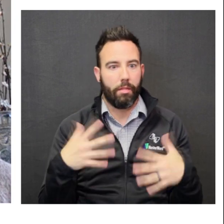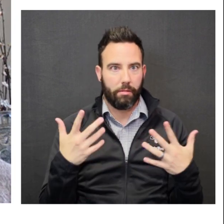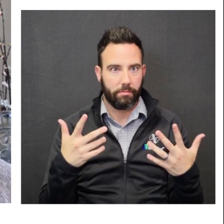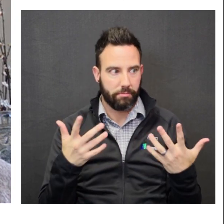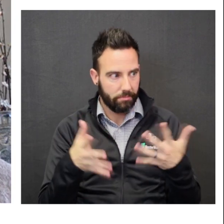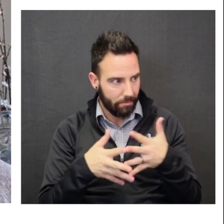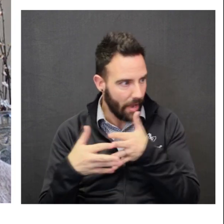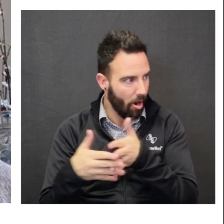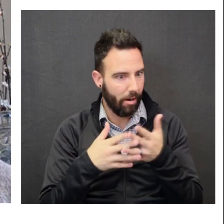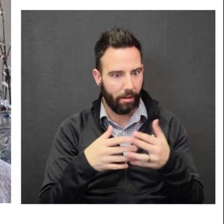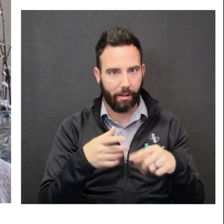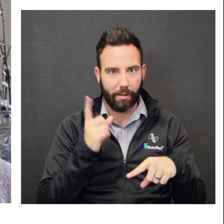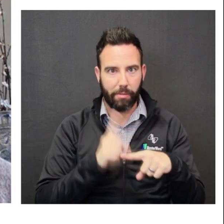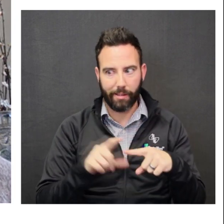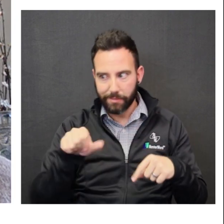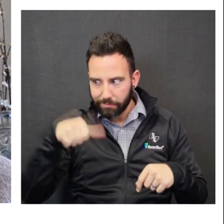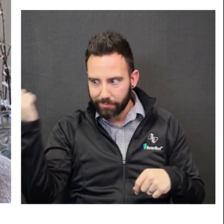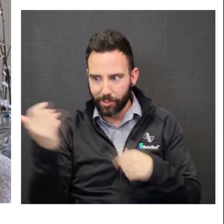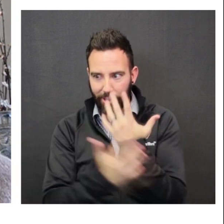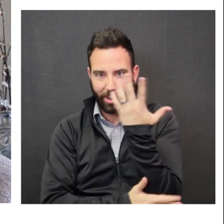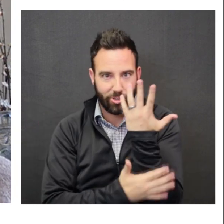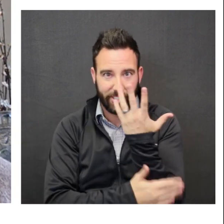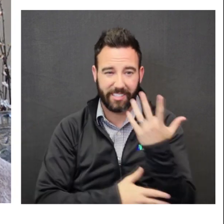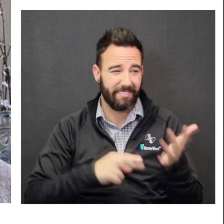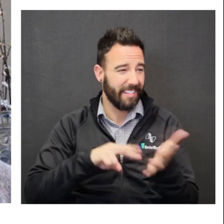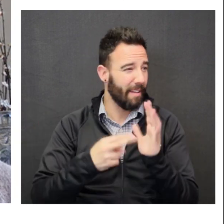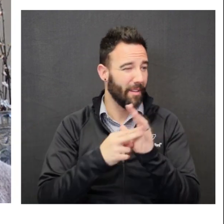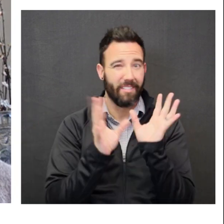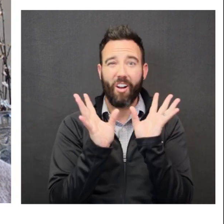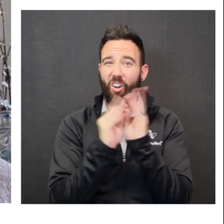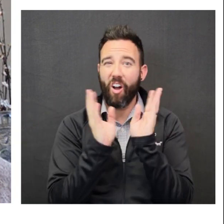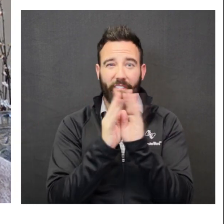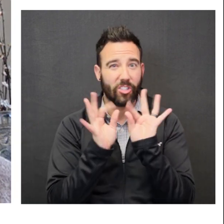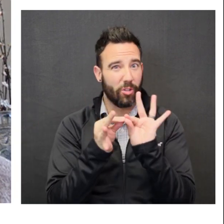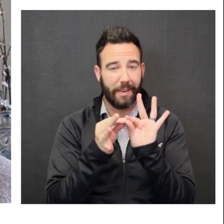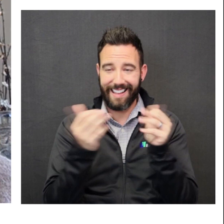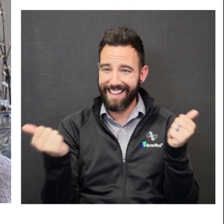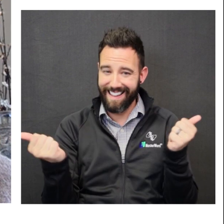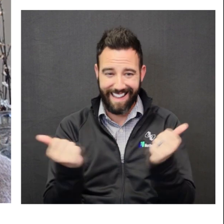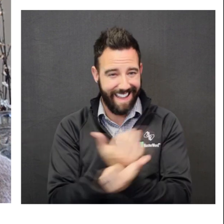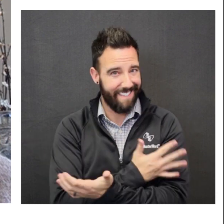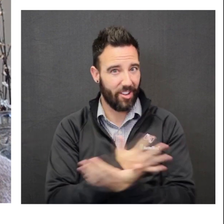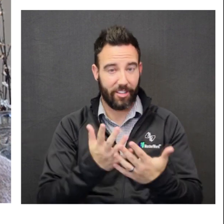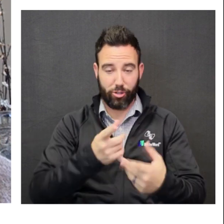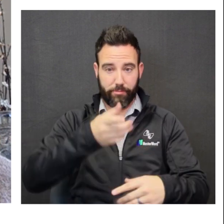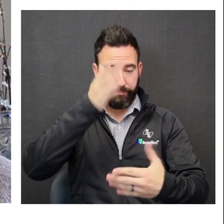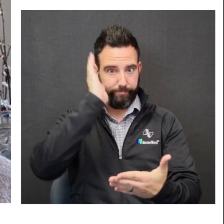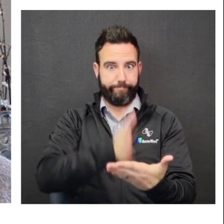know, including in our august areas and conference interpreting everybody just stopped working.